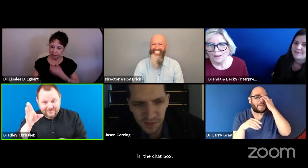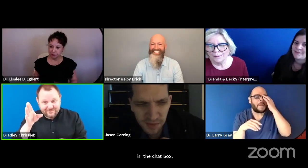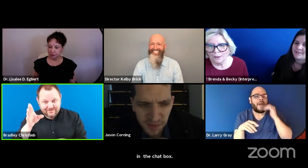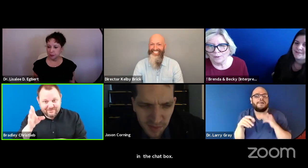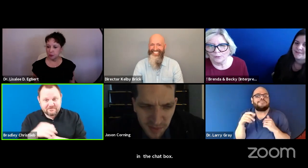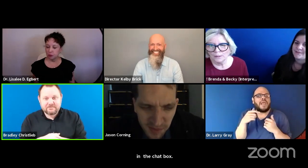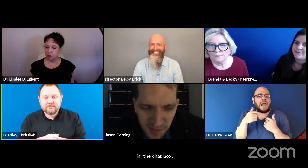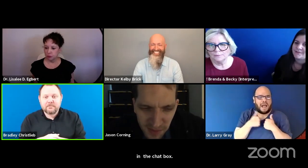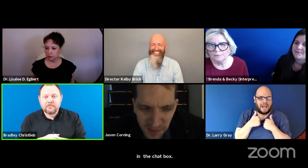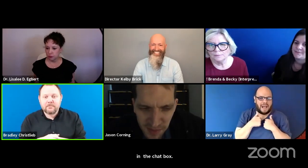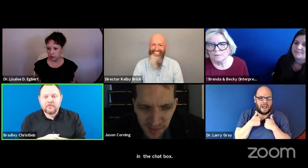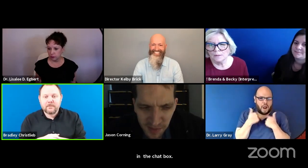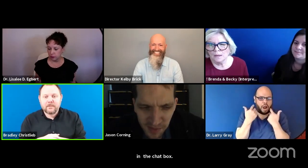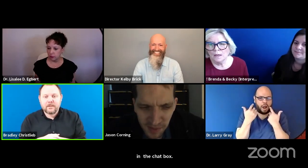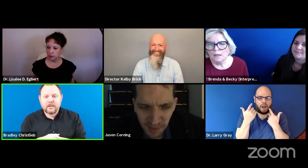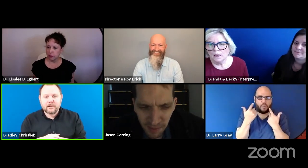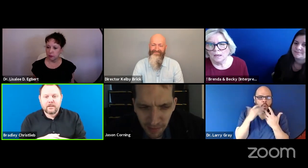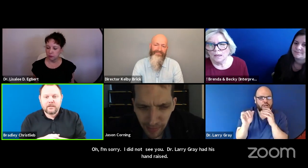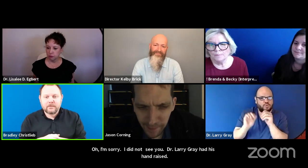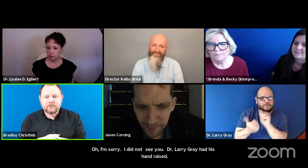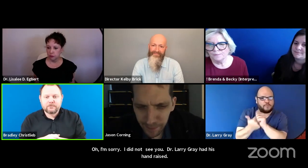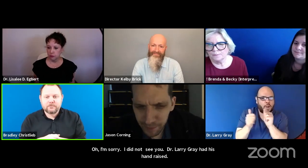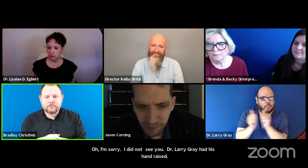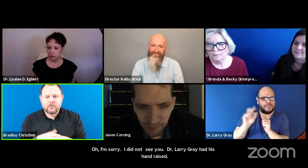Hello, everyone.